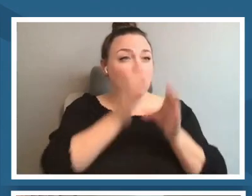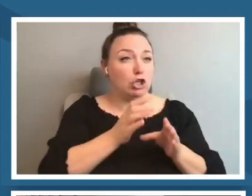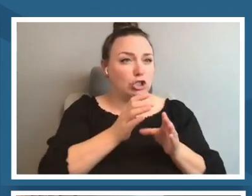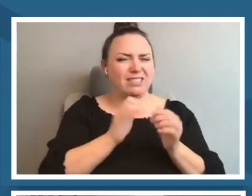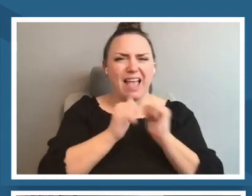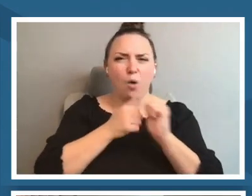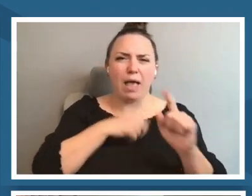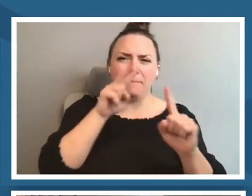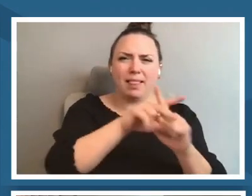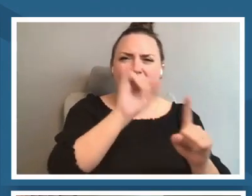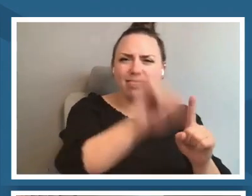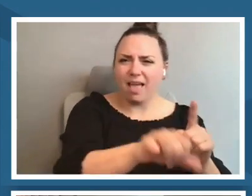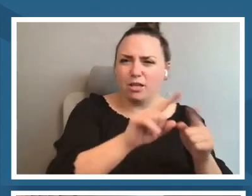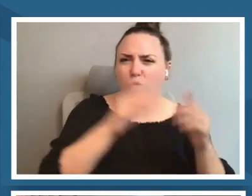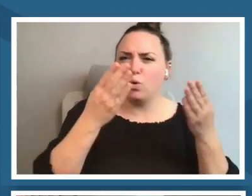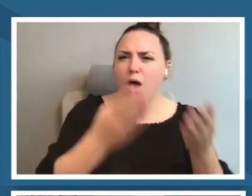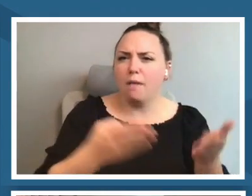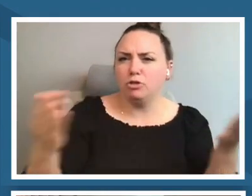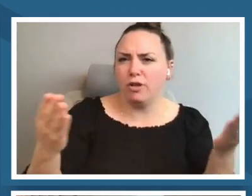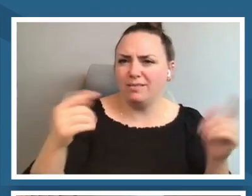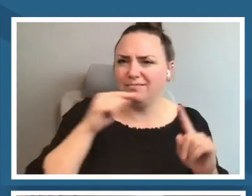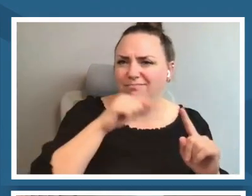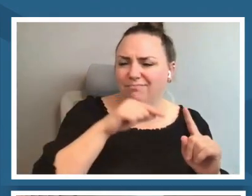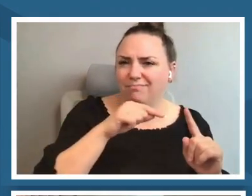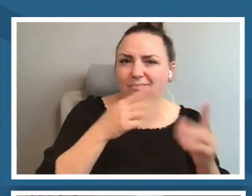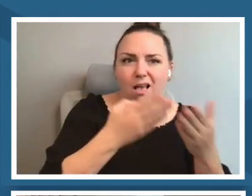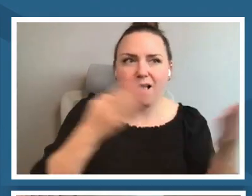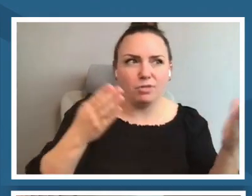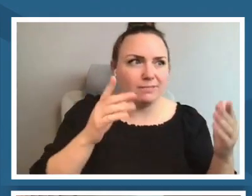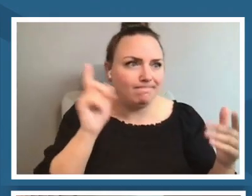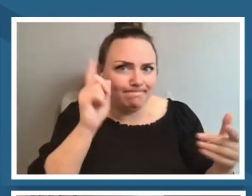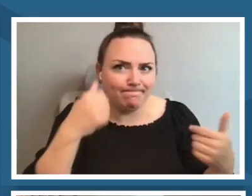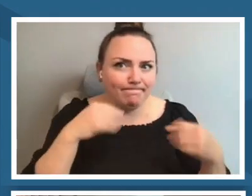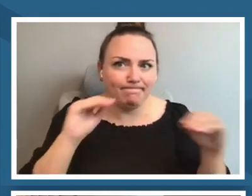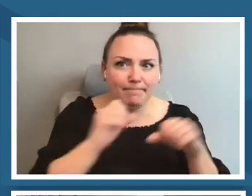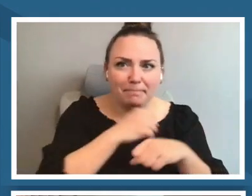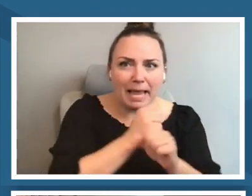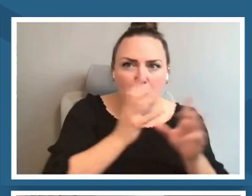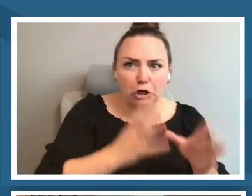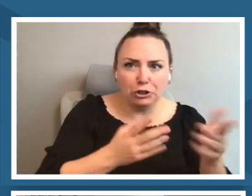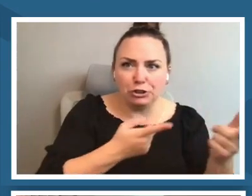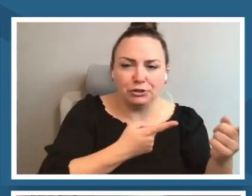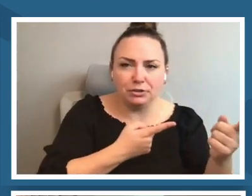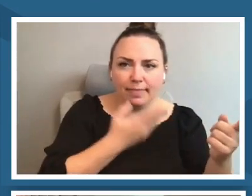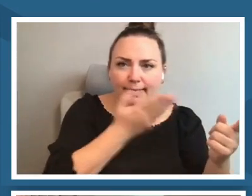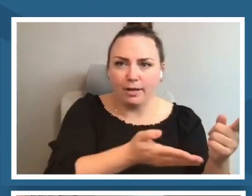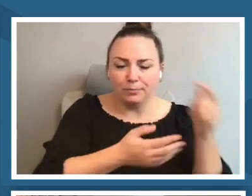that are seemingly inert um and if you've been into museums a lot